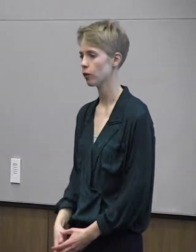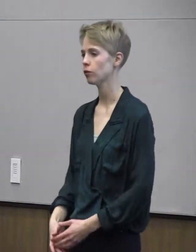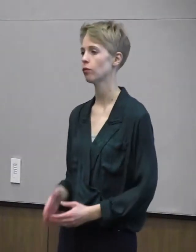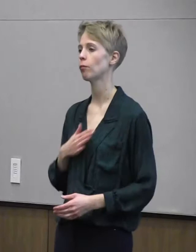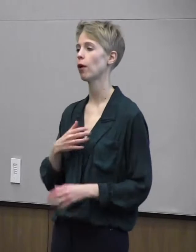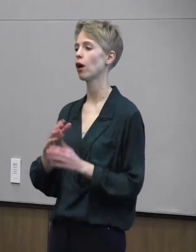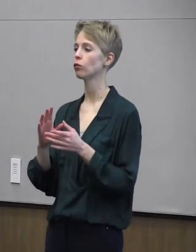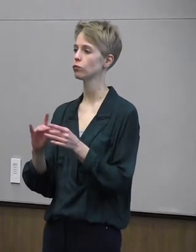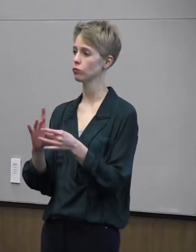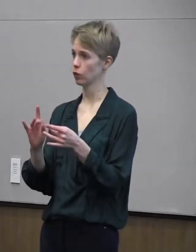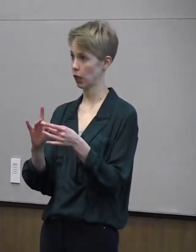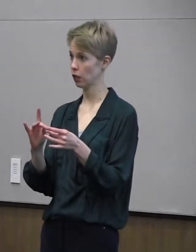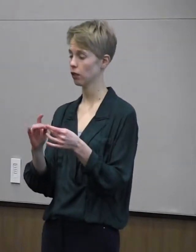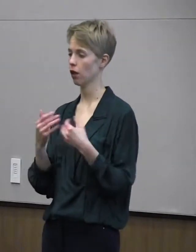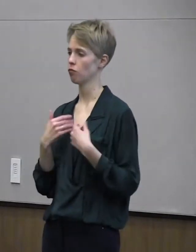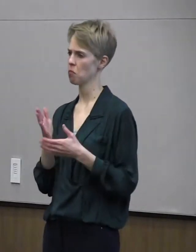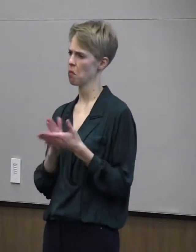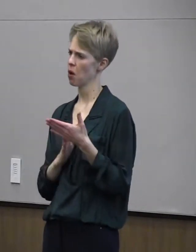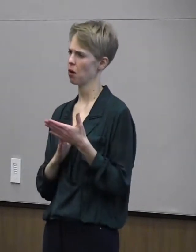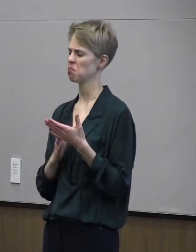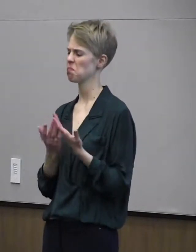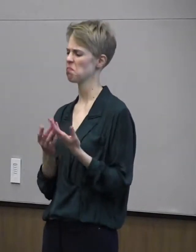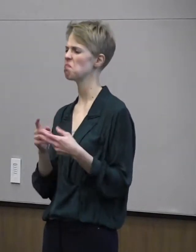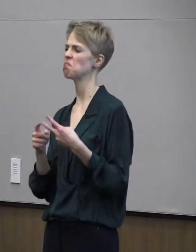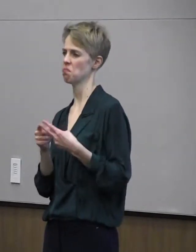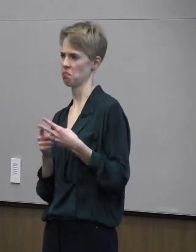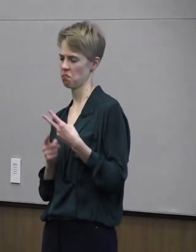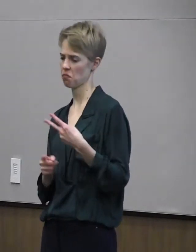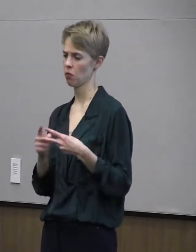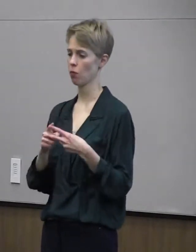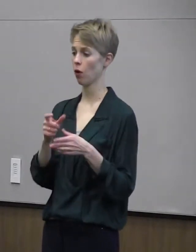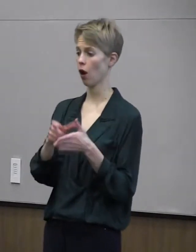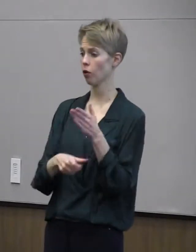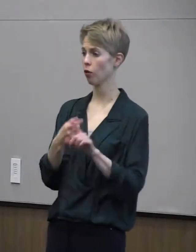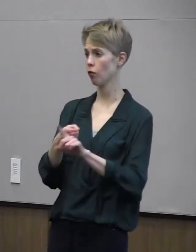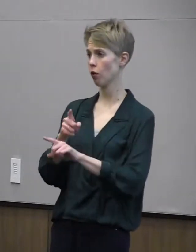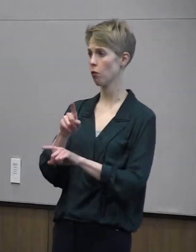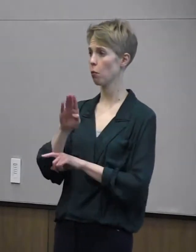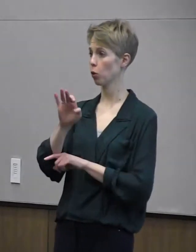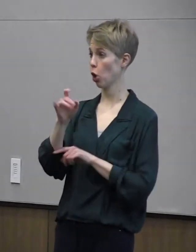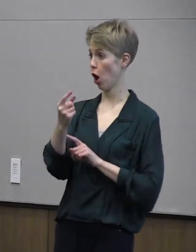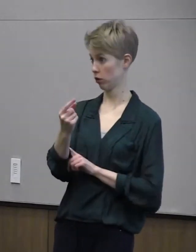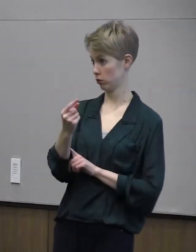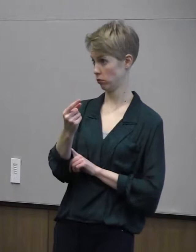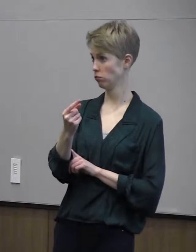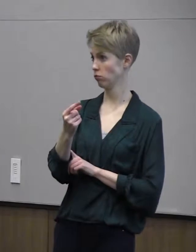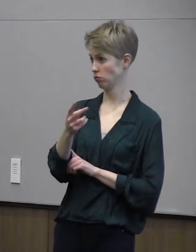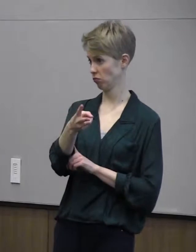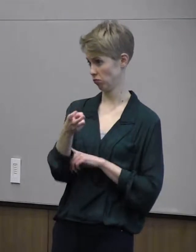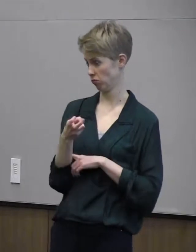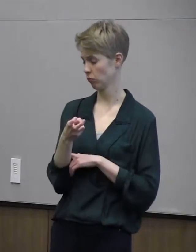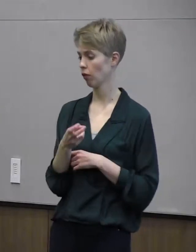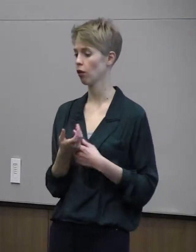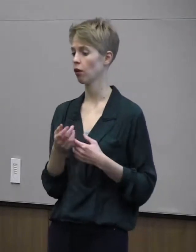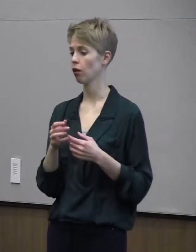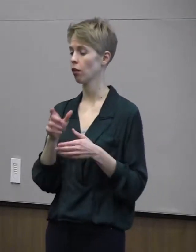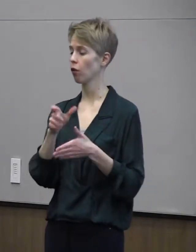has a couple of parts. It's an article from a blogger and he starts out by